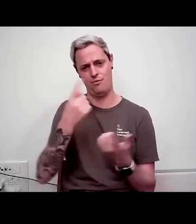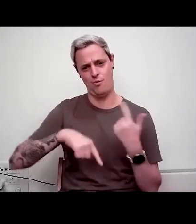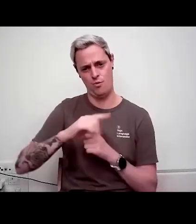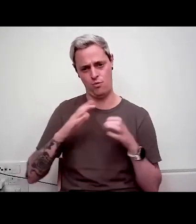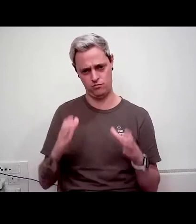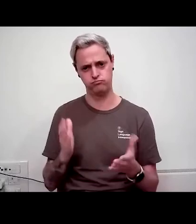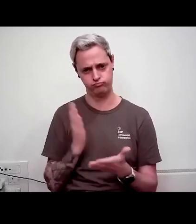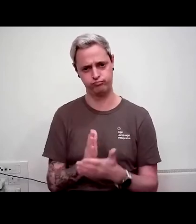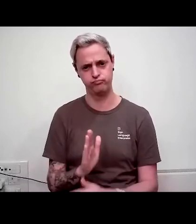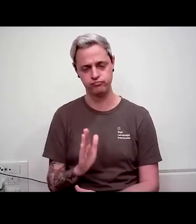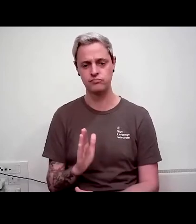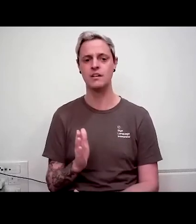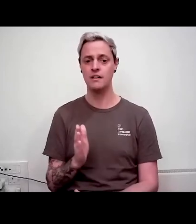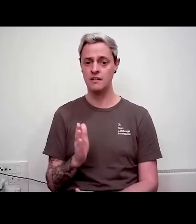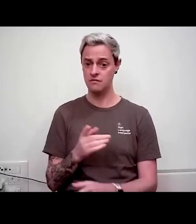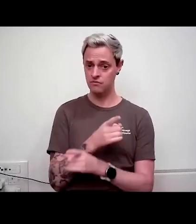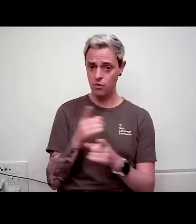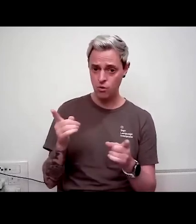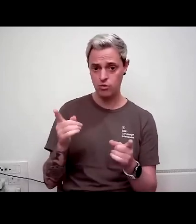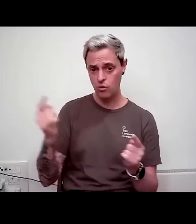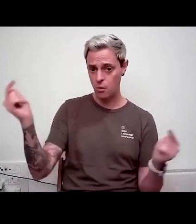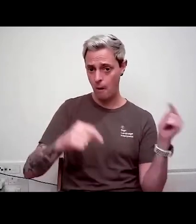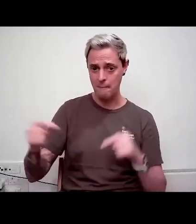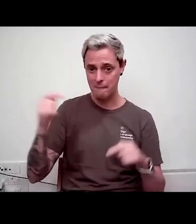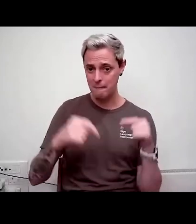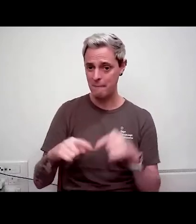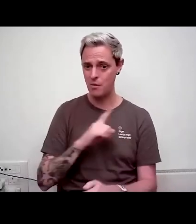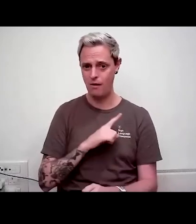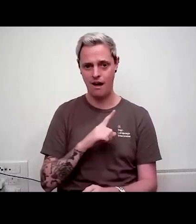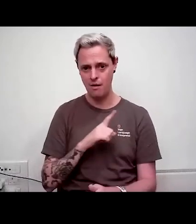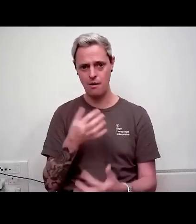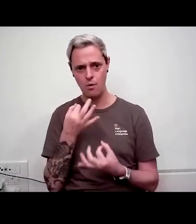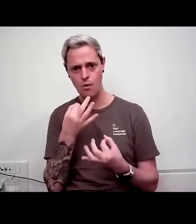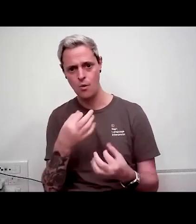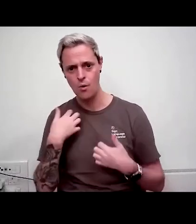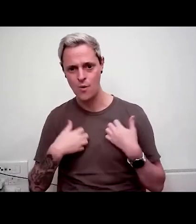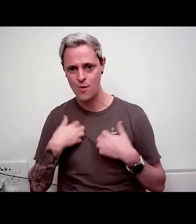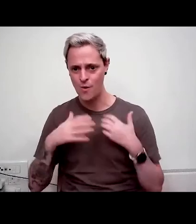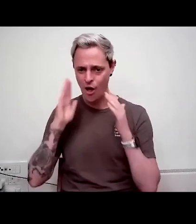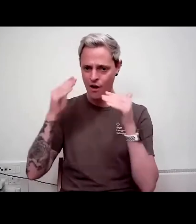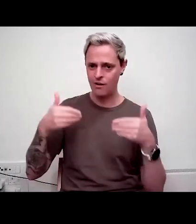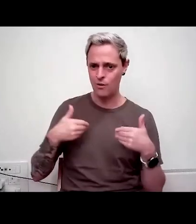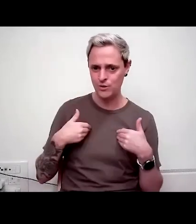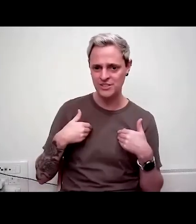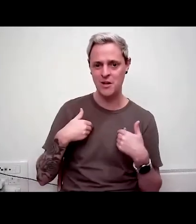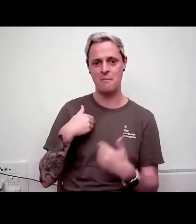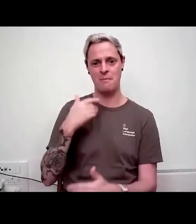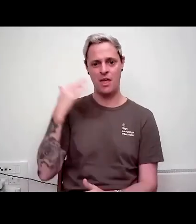We've all come to this conference because we have an interest in autism theology and church.